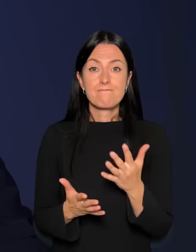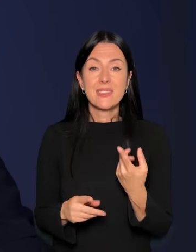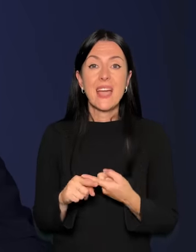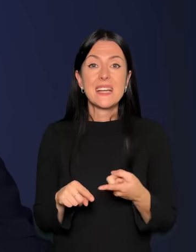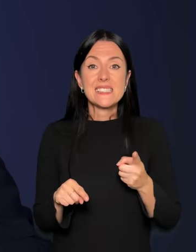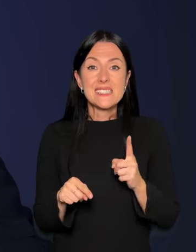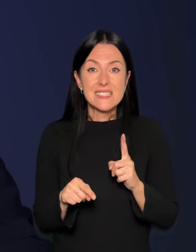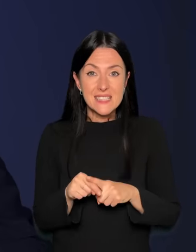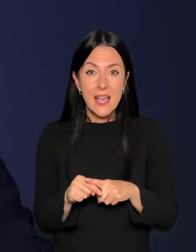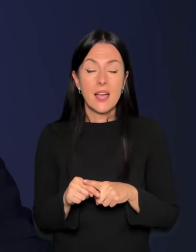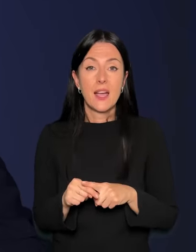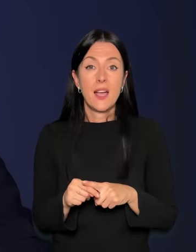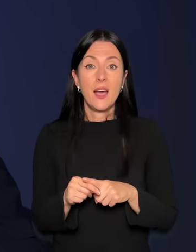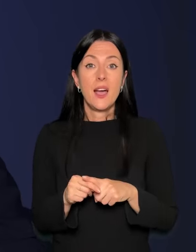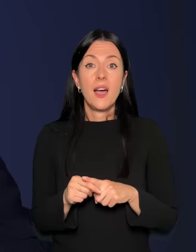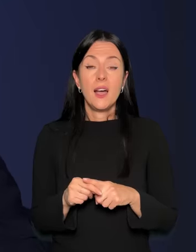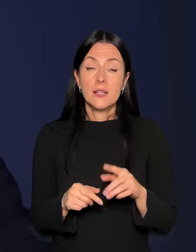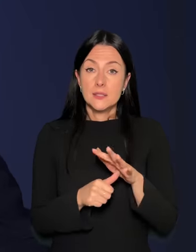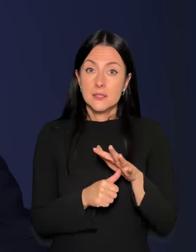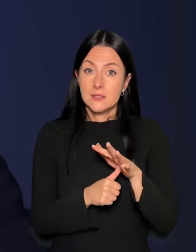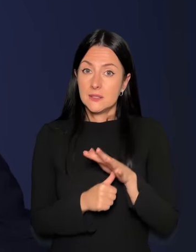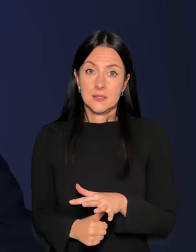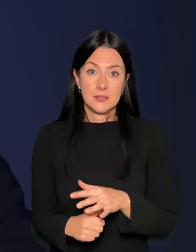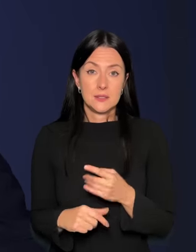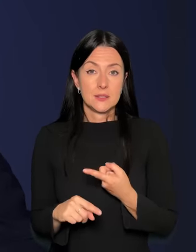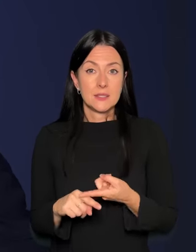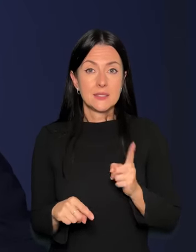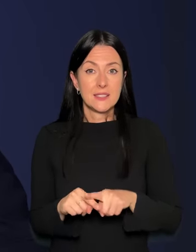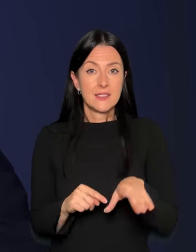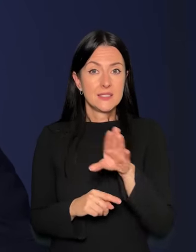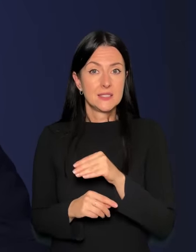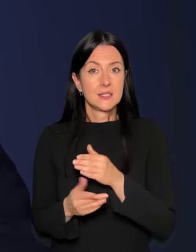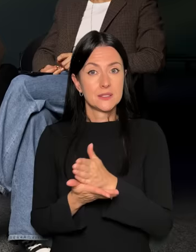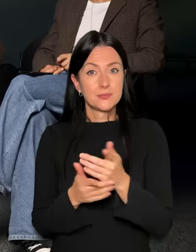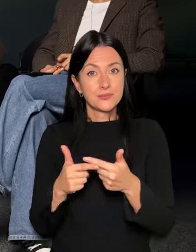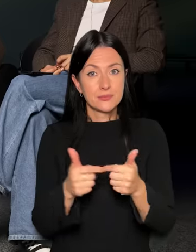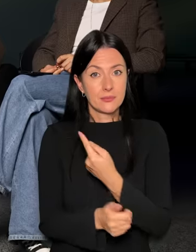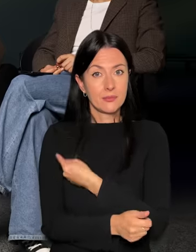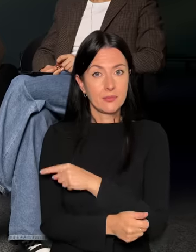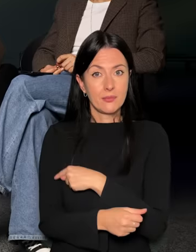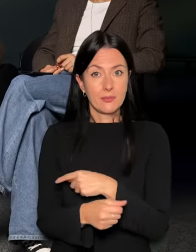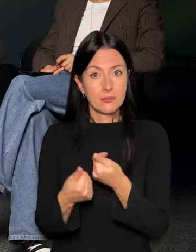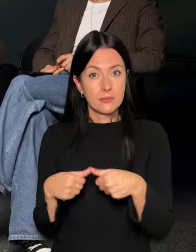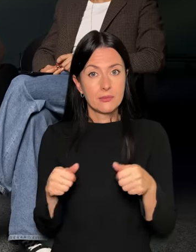is to go through all of these... humiliating passage through all these medical structures,